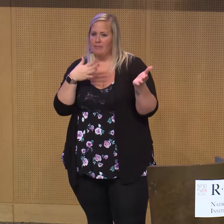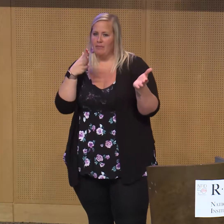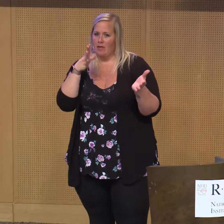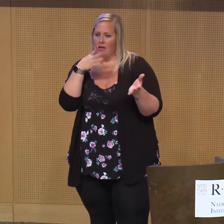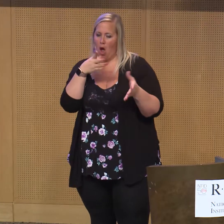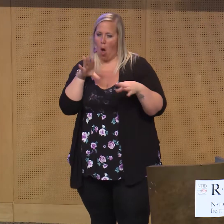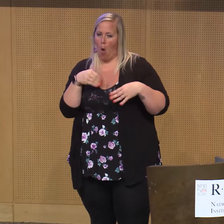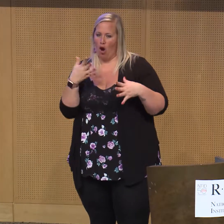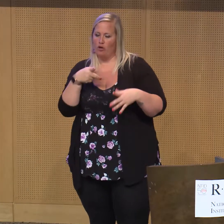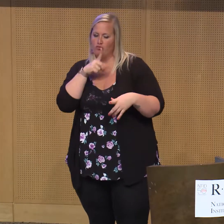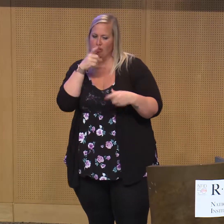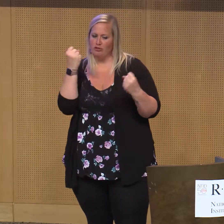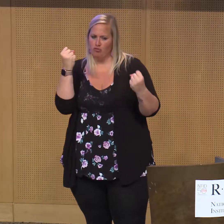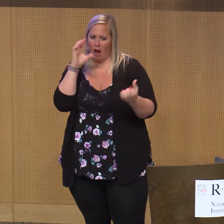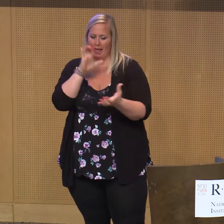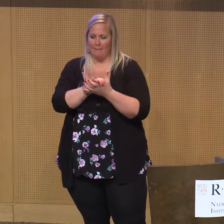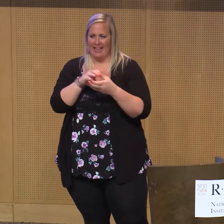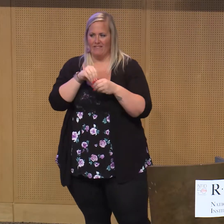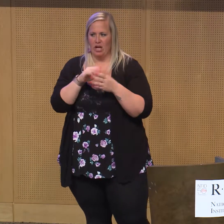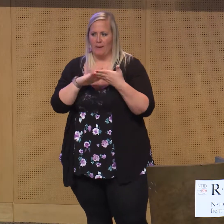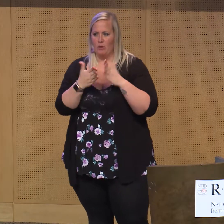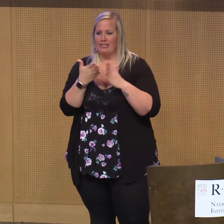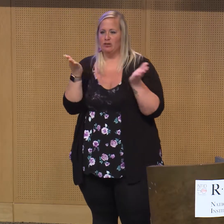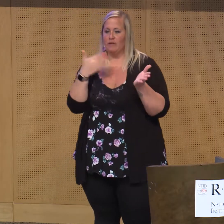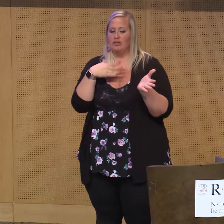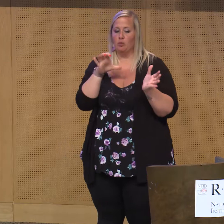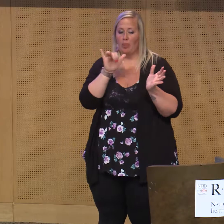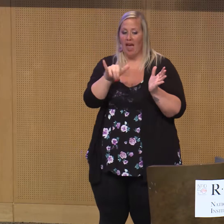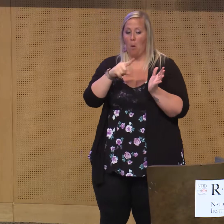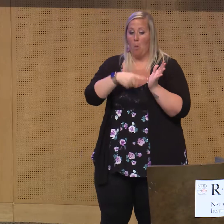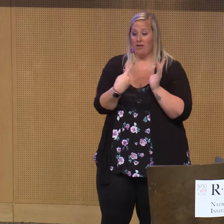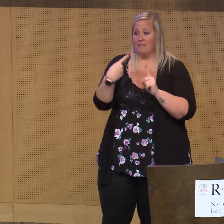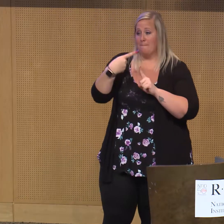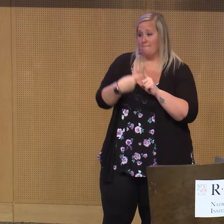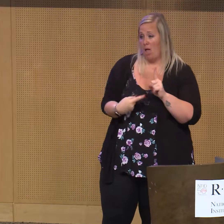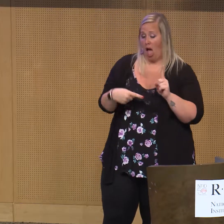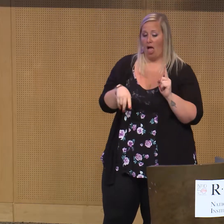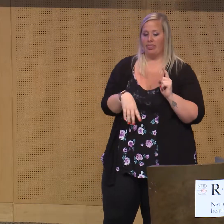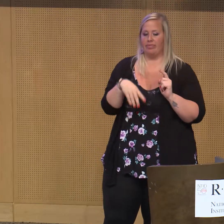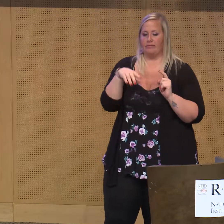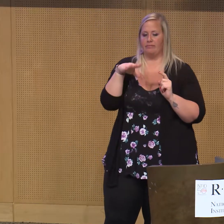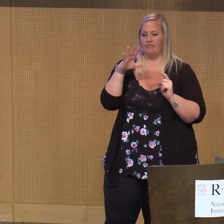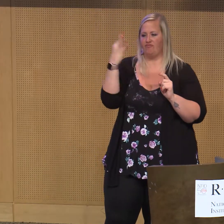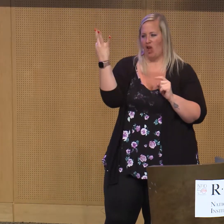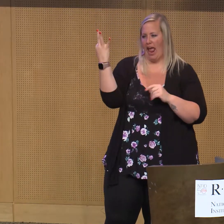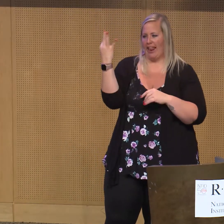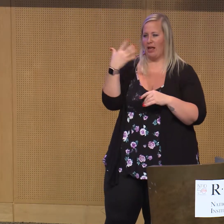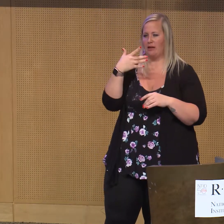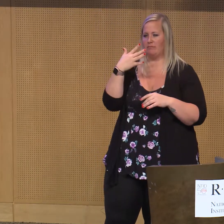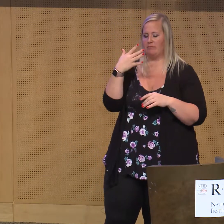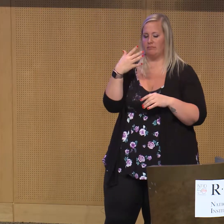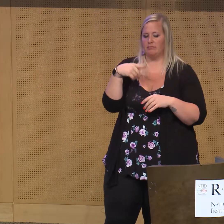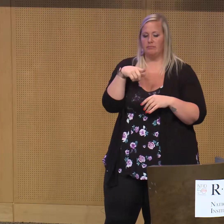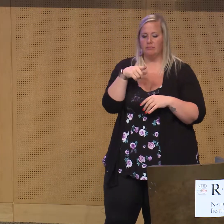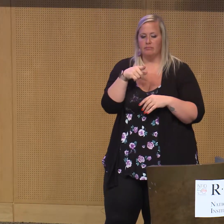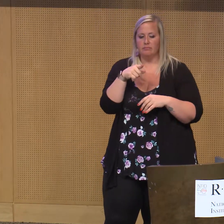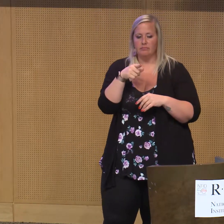We provide community service. In fact, both of the owners really believe in community service. So once a month on Fridays...